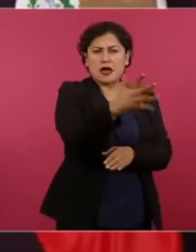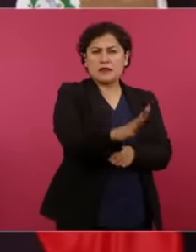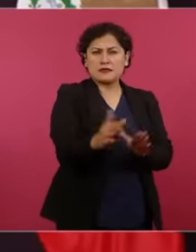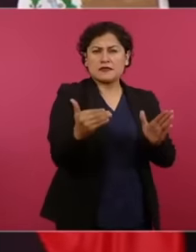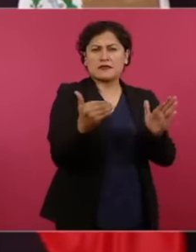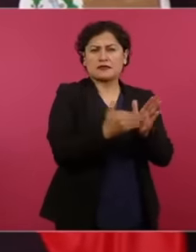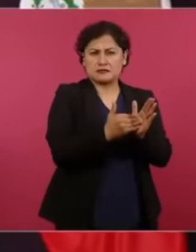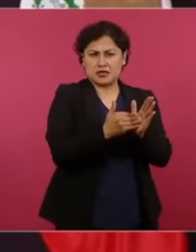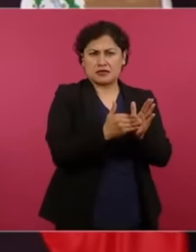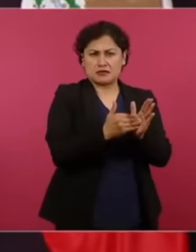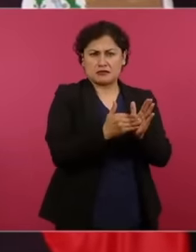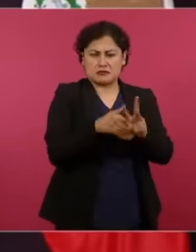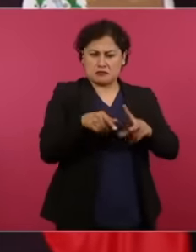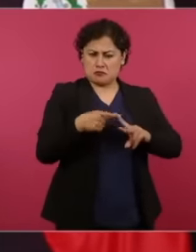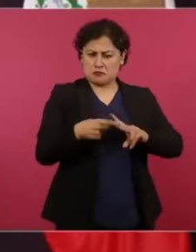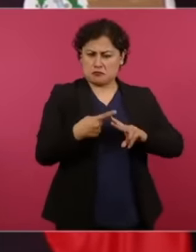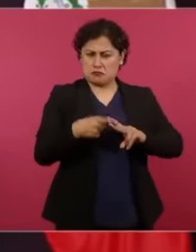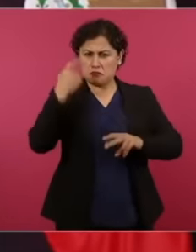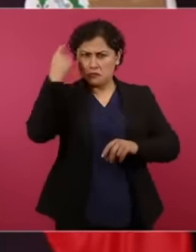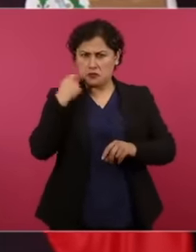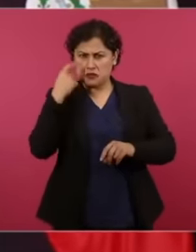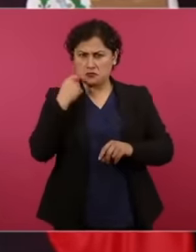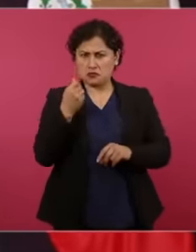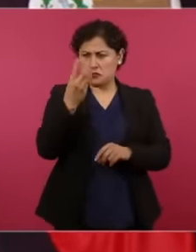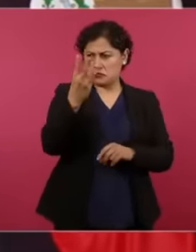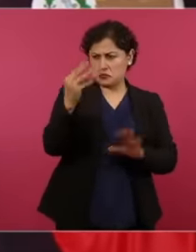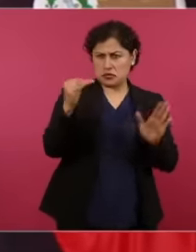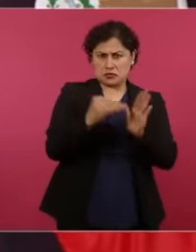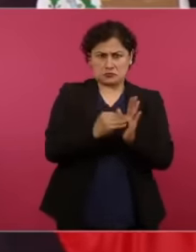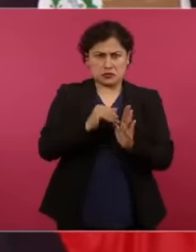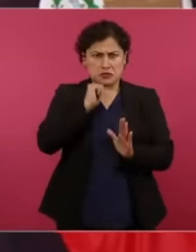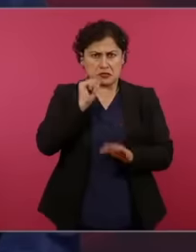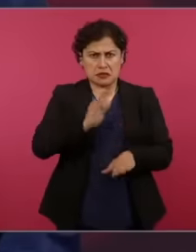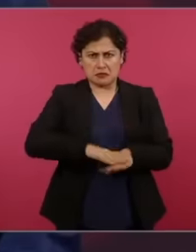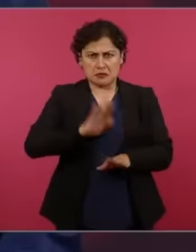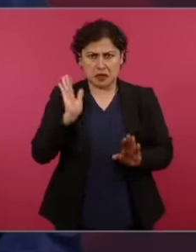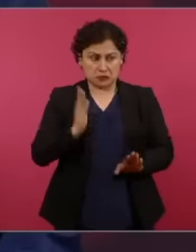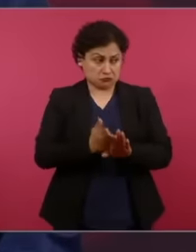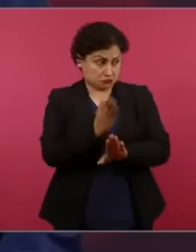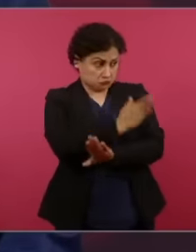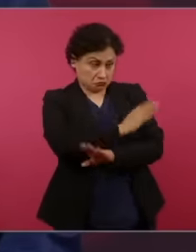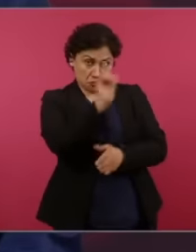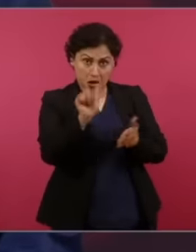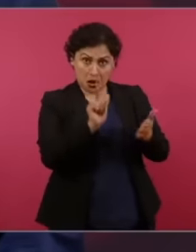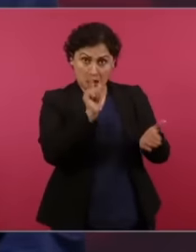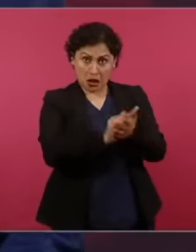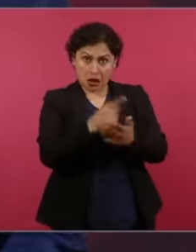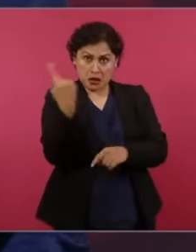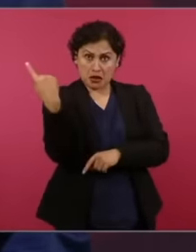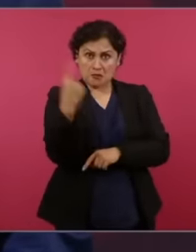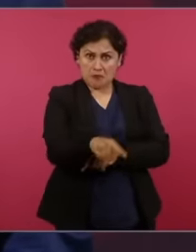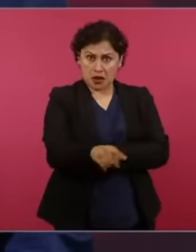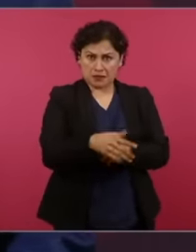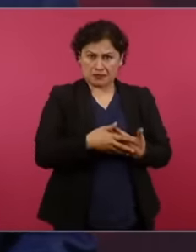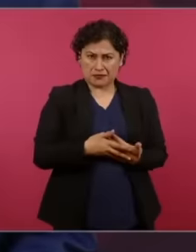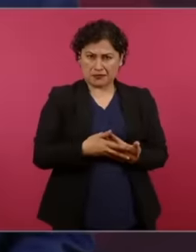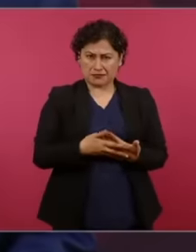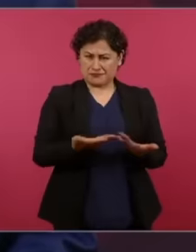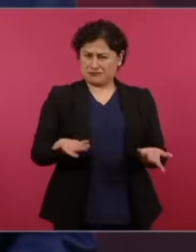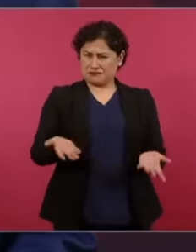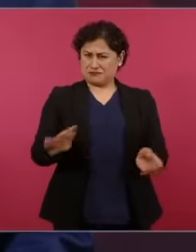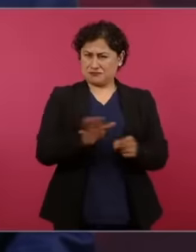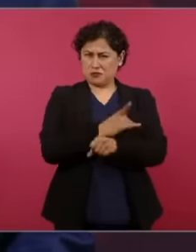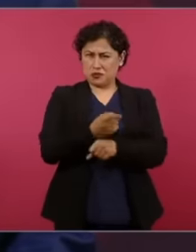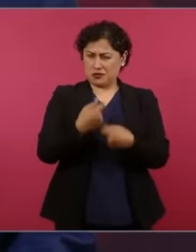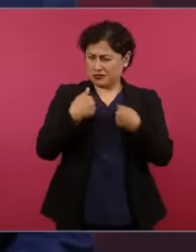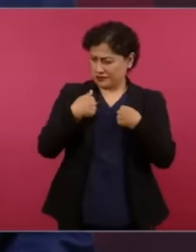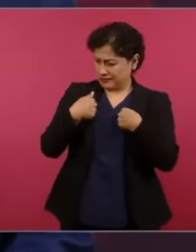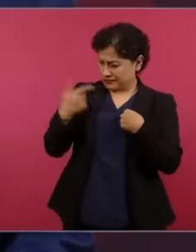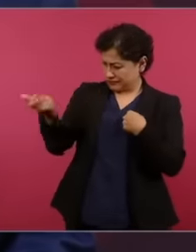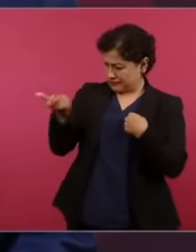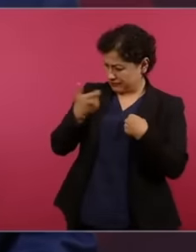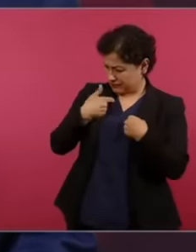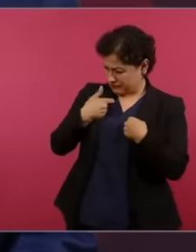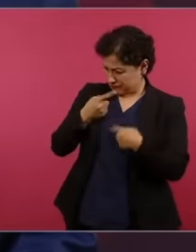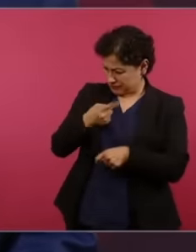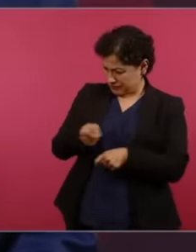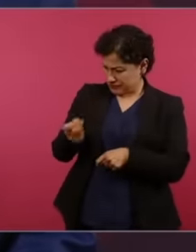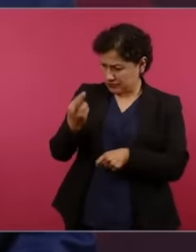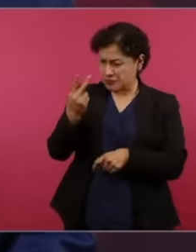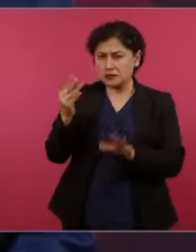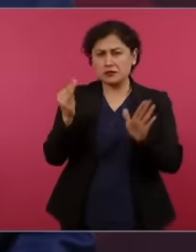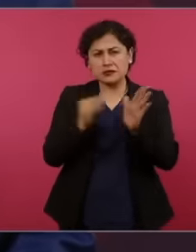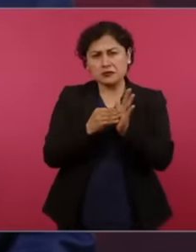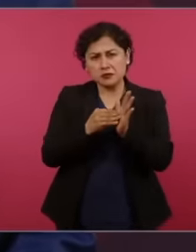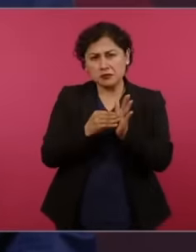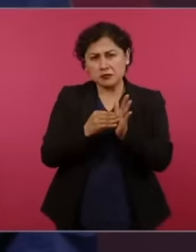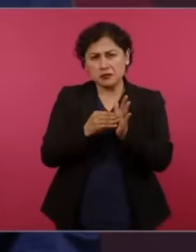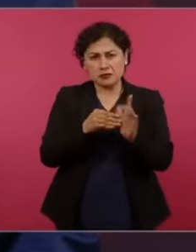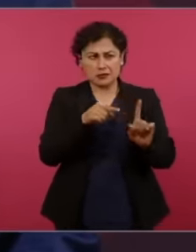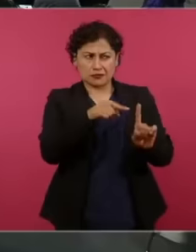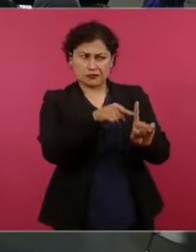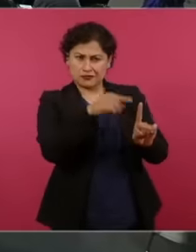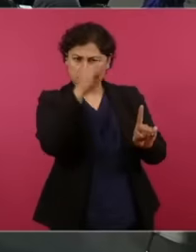pension? And why in these cases 125,000, which is not a